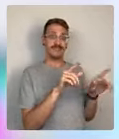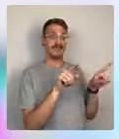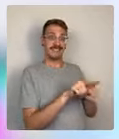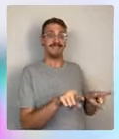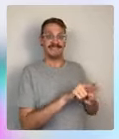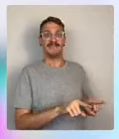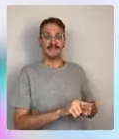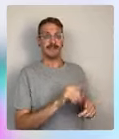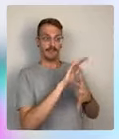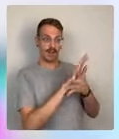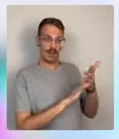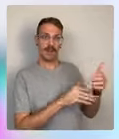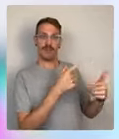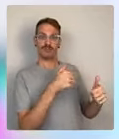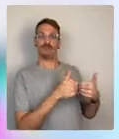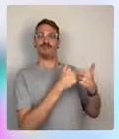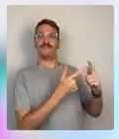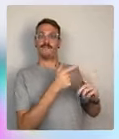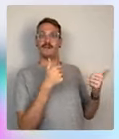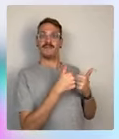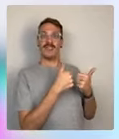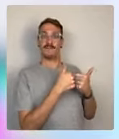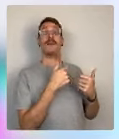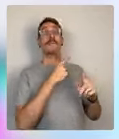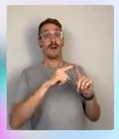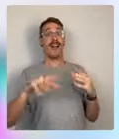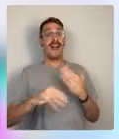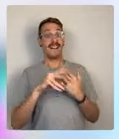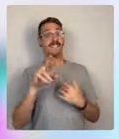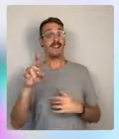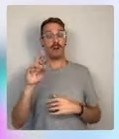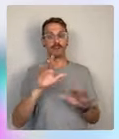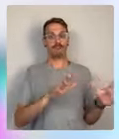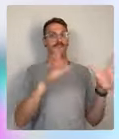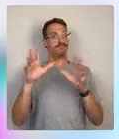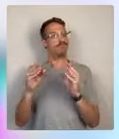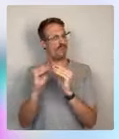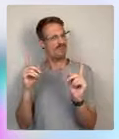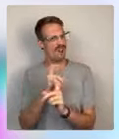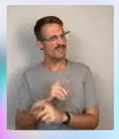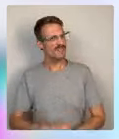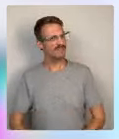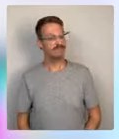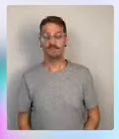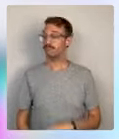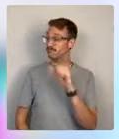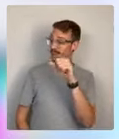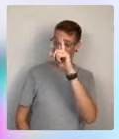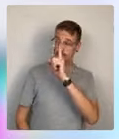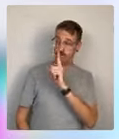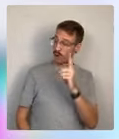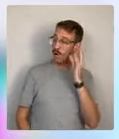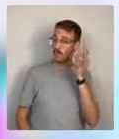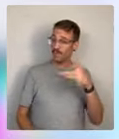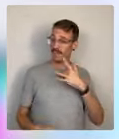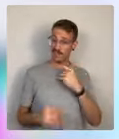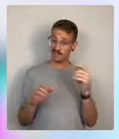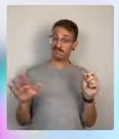beyond the initial challenges that came with just gaming in general, but then you add the VR, and then it's more complicated. Yeah, for sure, it almost feels